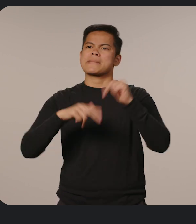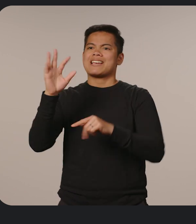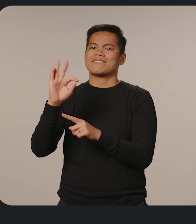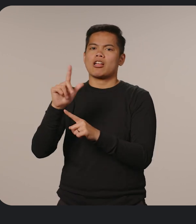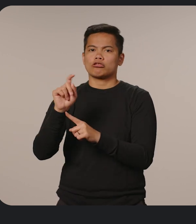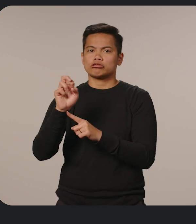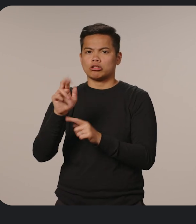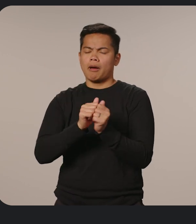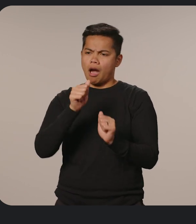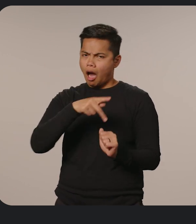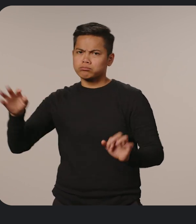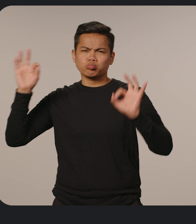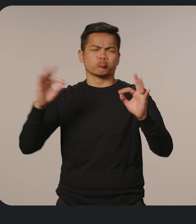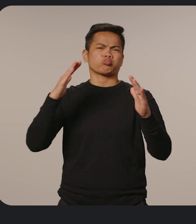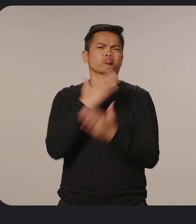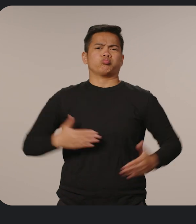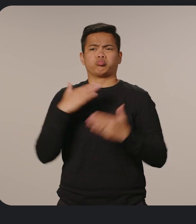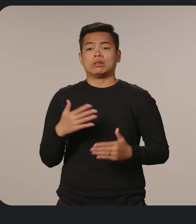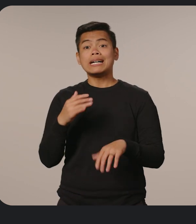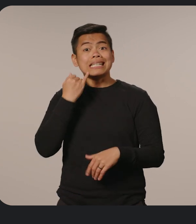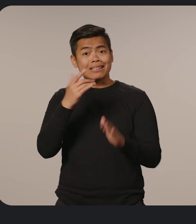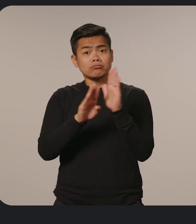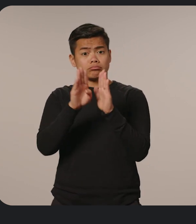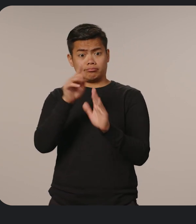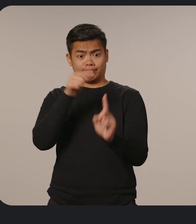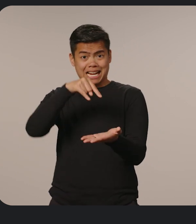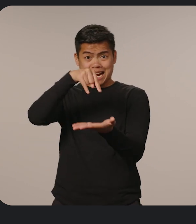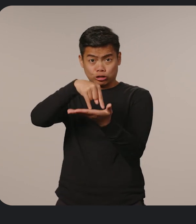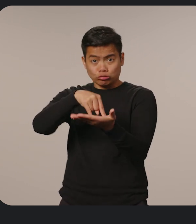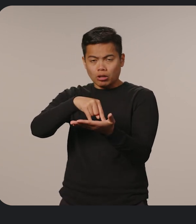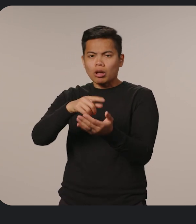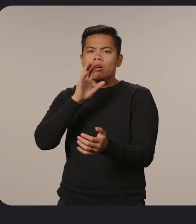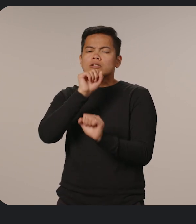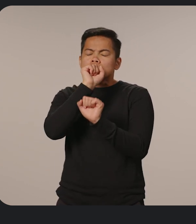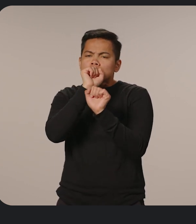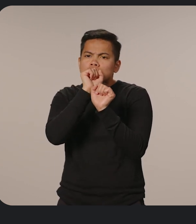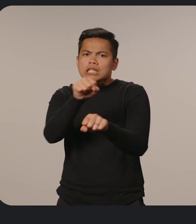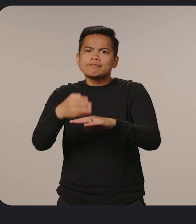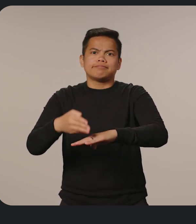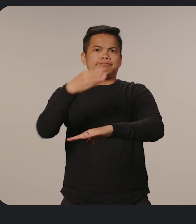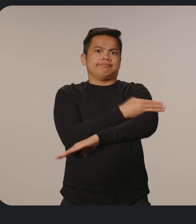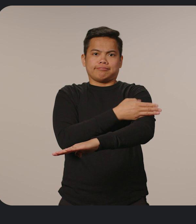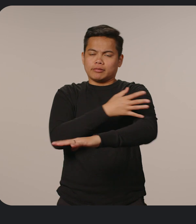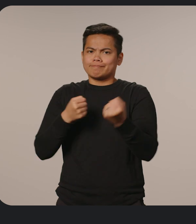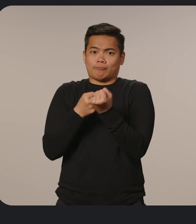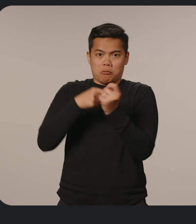absolute Delight if you're developing directly on Android you'll love some of the ways that we're